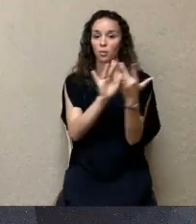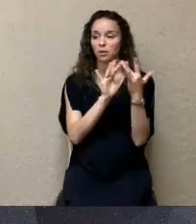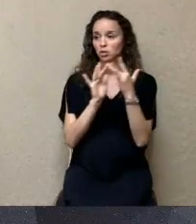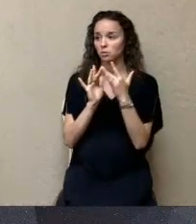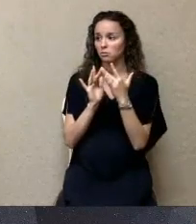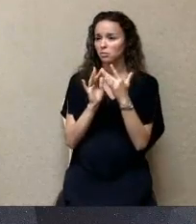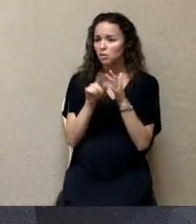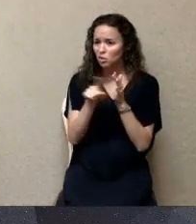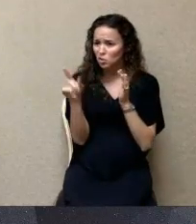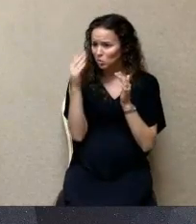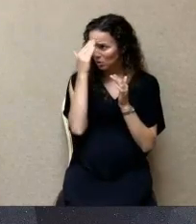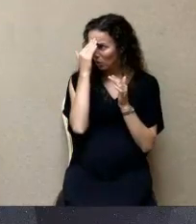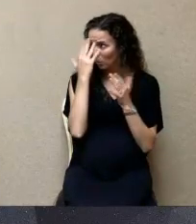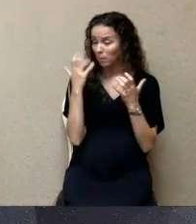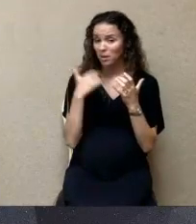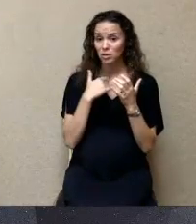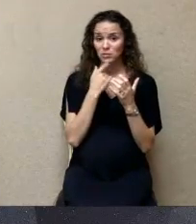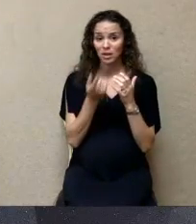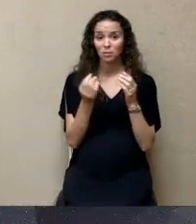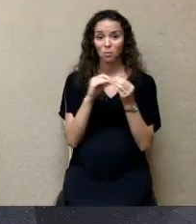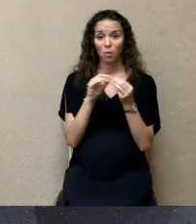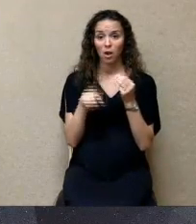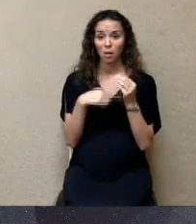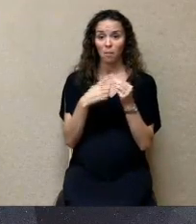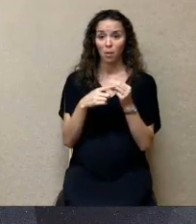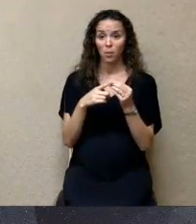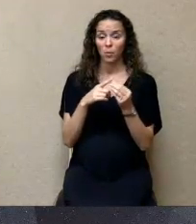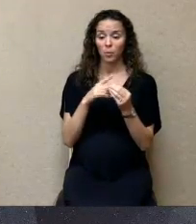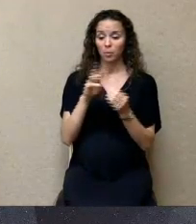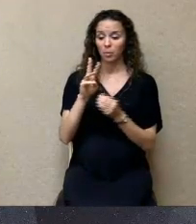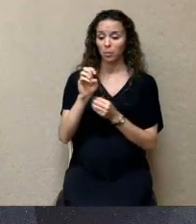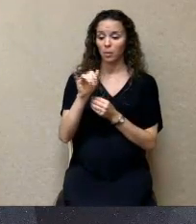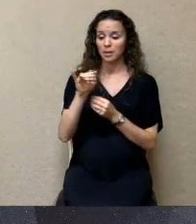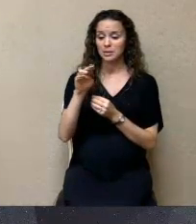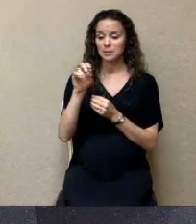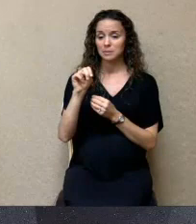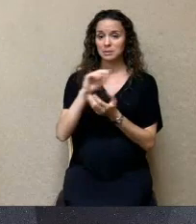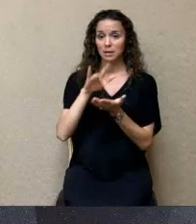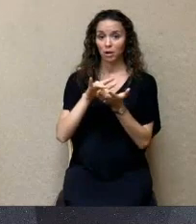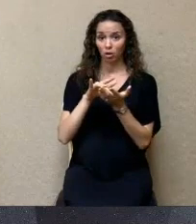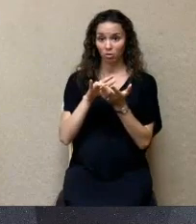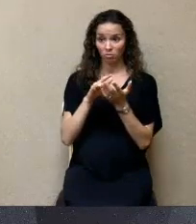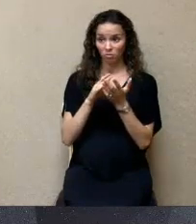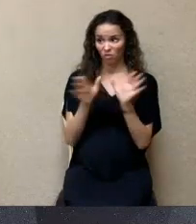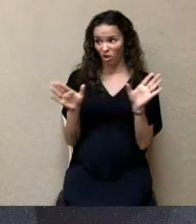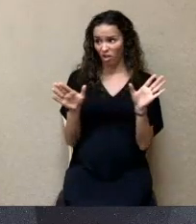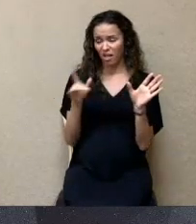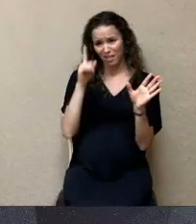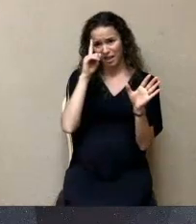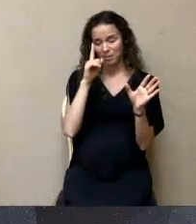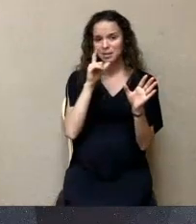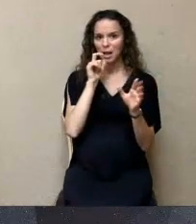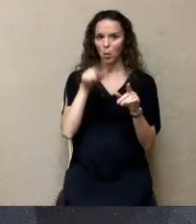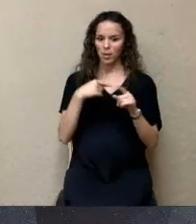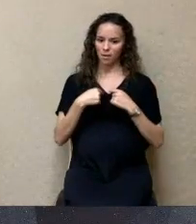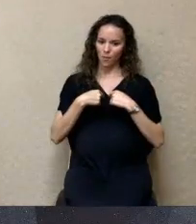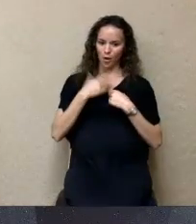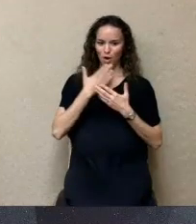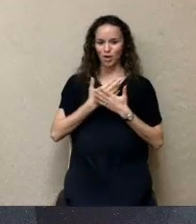Do you want to, do you guys know, would you like me to tell a little more about the Waisman Center overall, because I think it could be a great resource for you guys beyond just us?